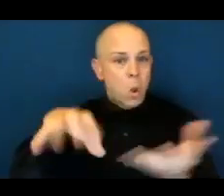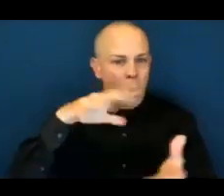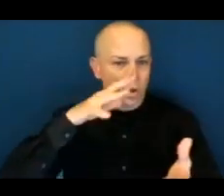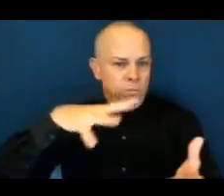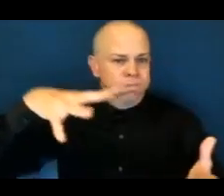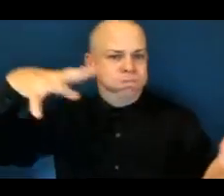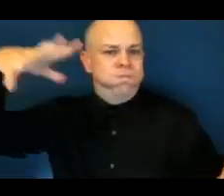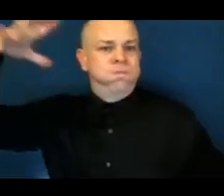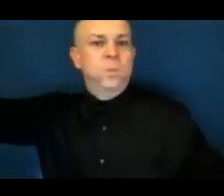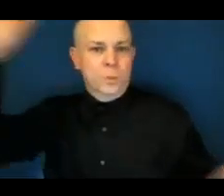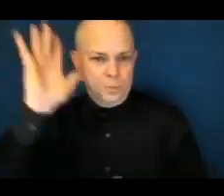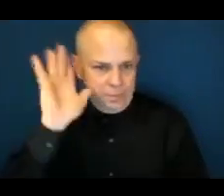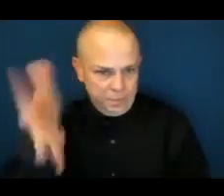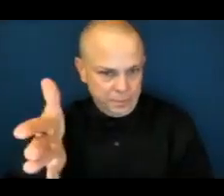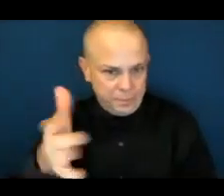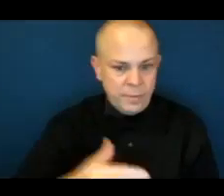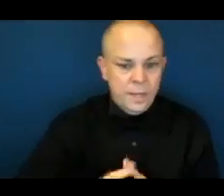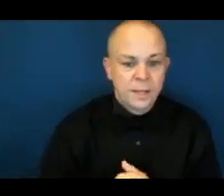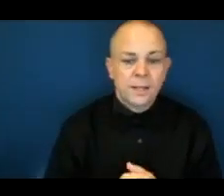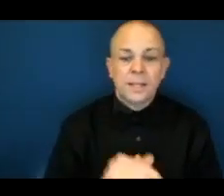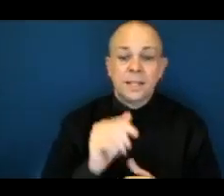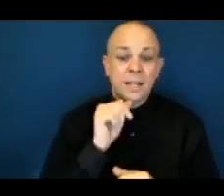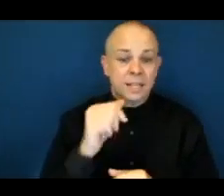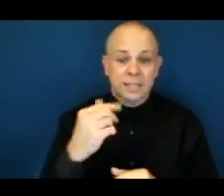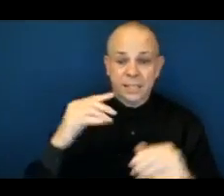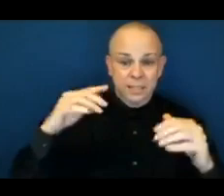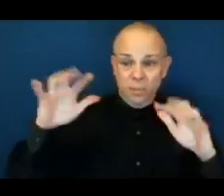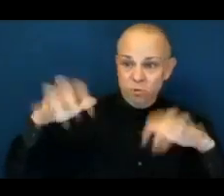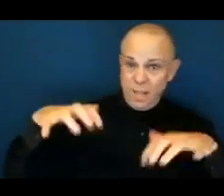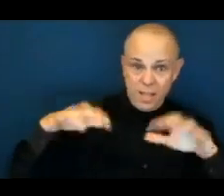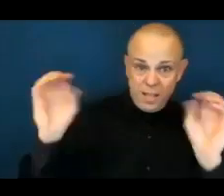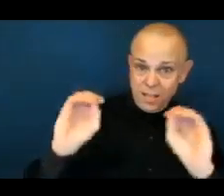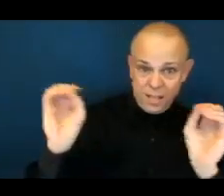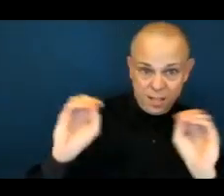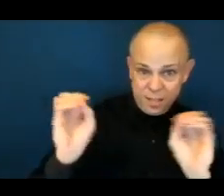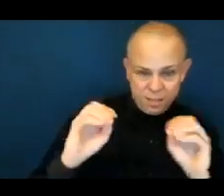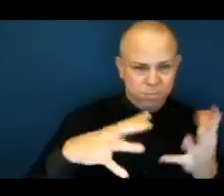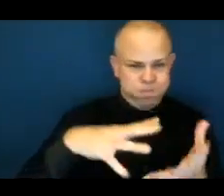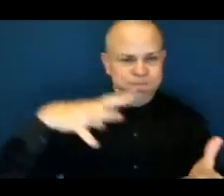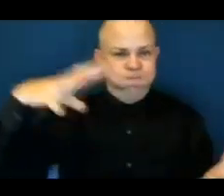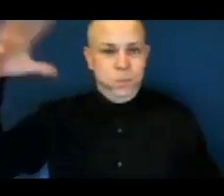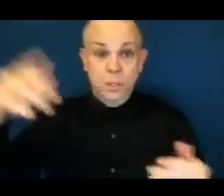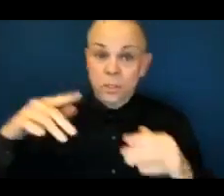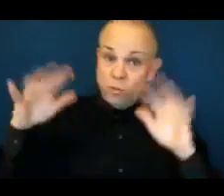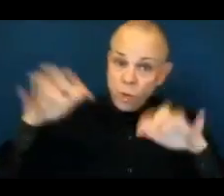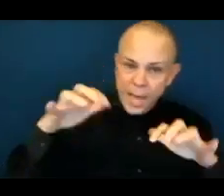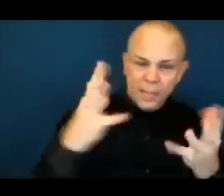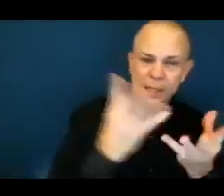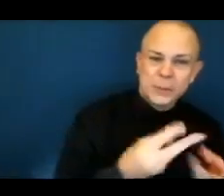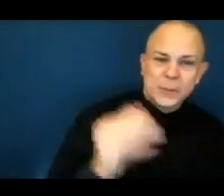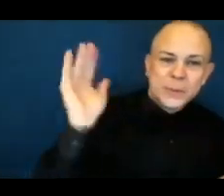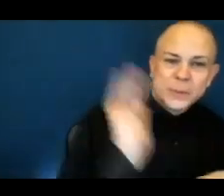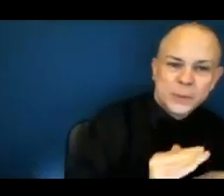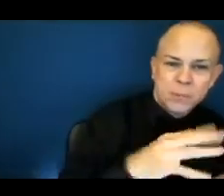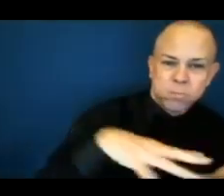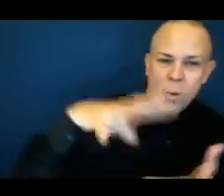that rainfall to extinguish it so that'll give us an idea where we have problem areas we can get in there and mop those up so once again we're